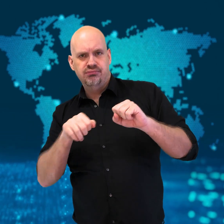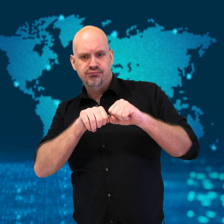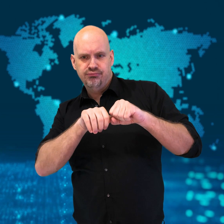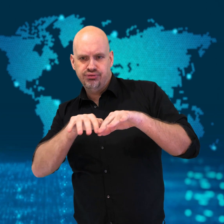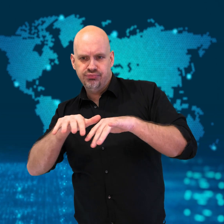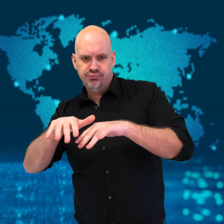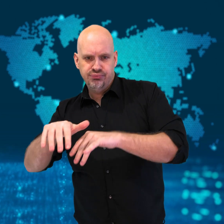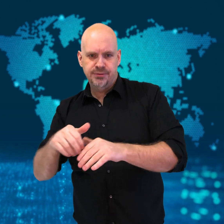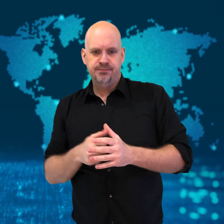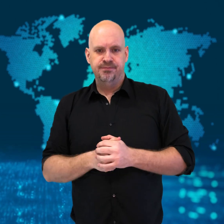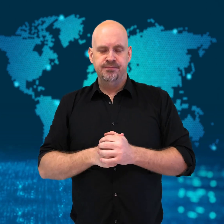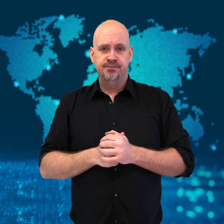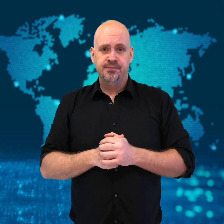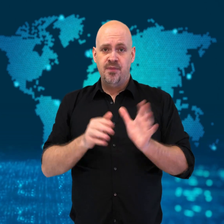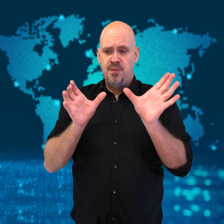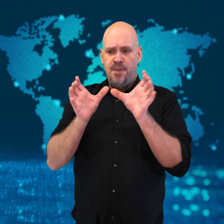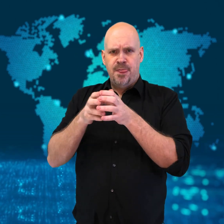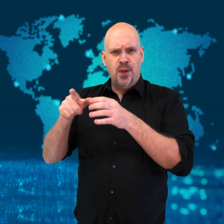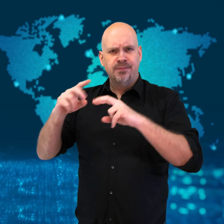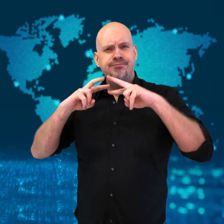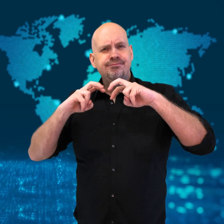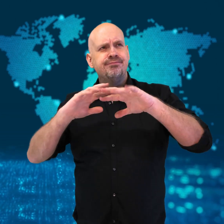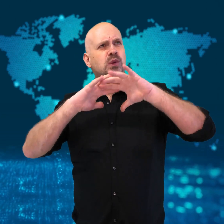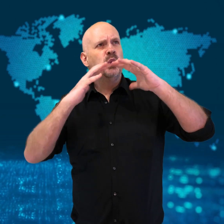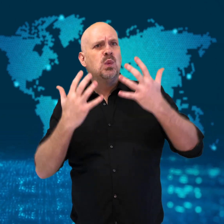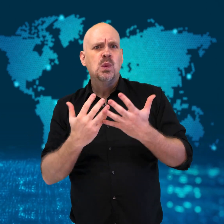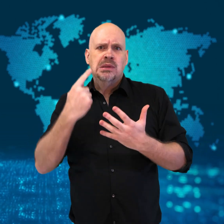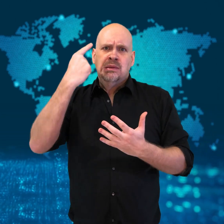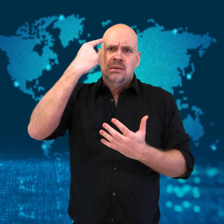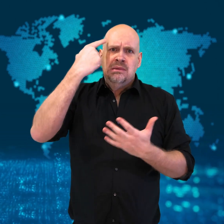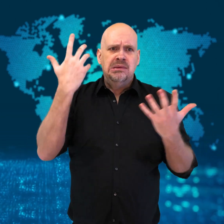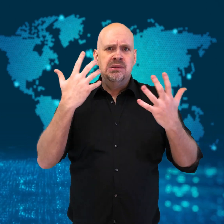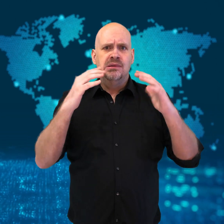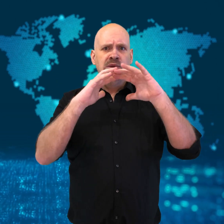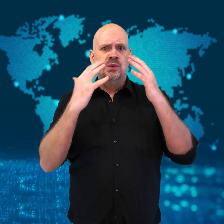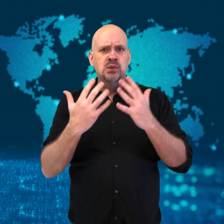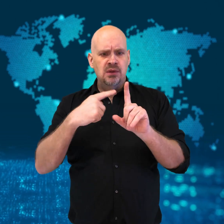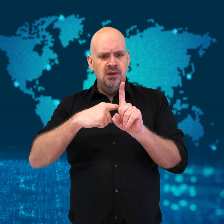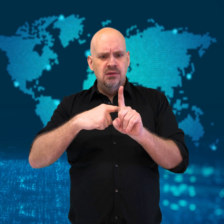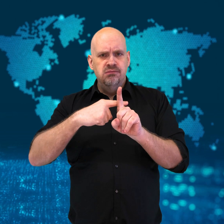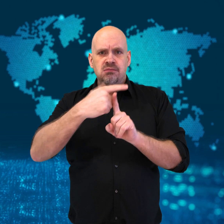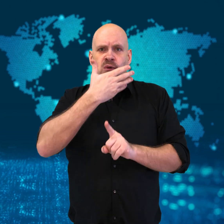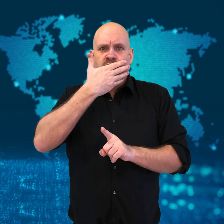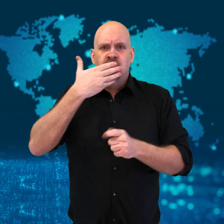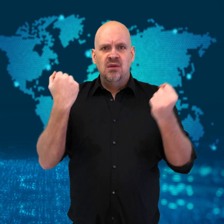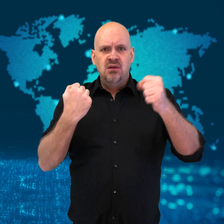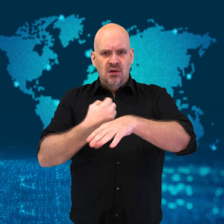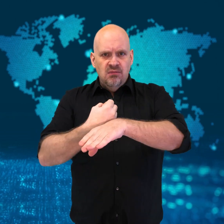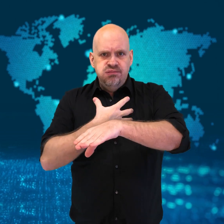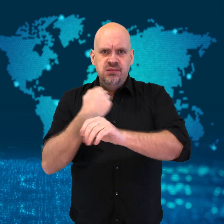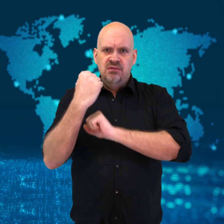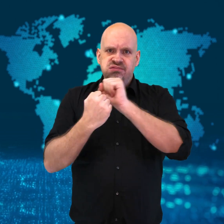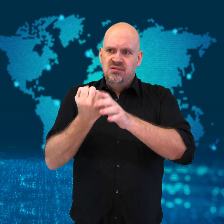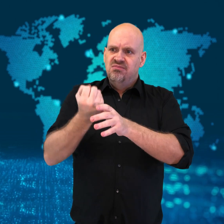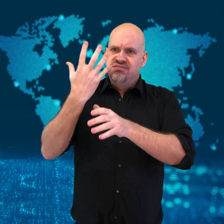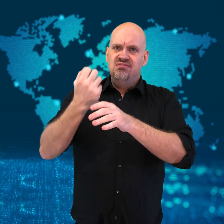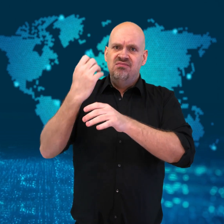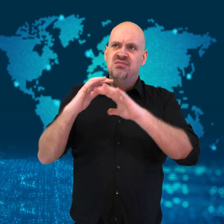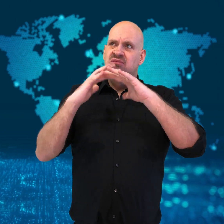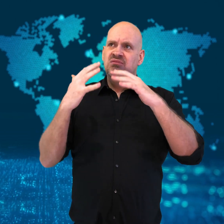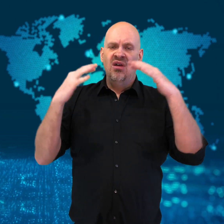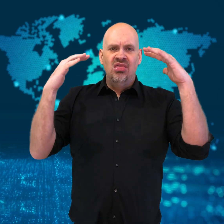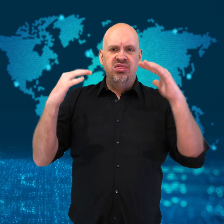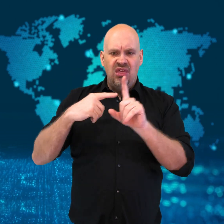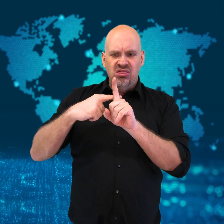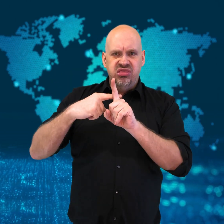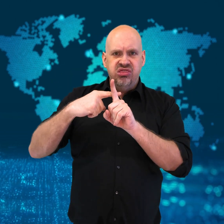Environmental groups have voiced concern in the past about the risks